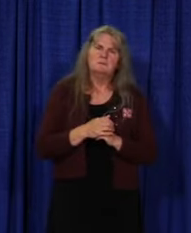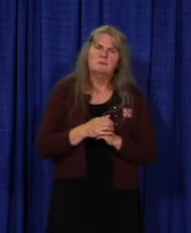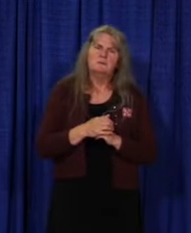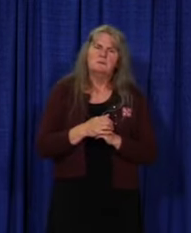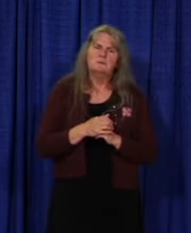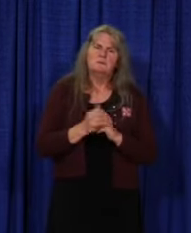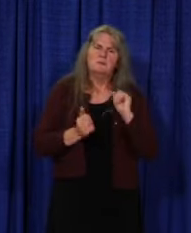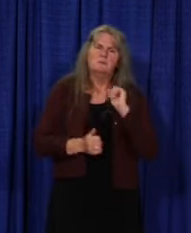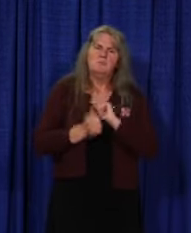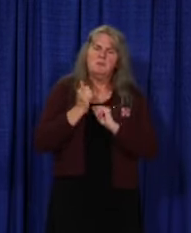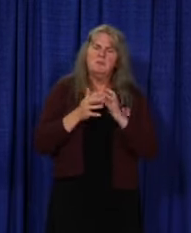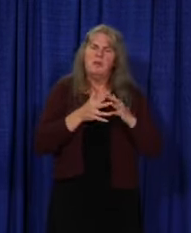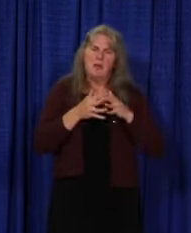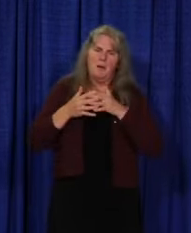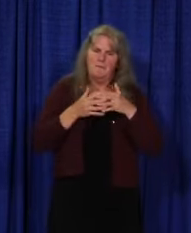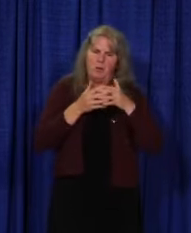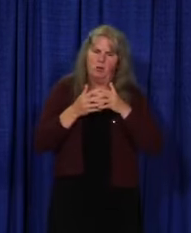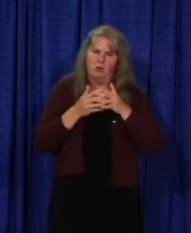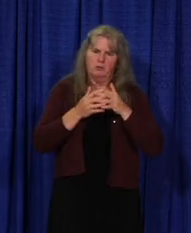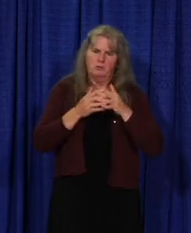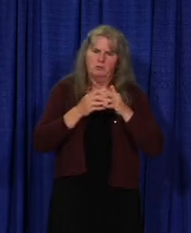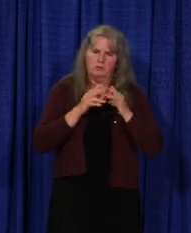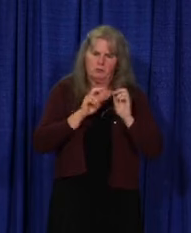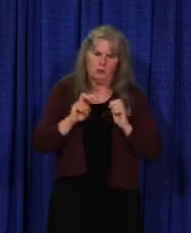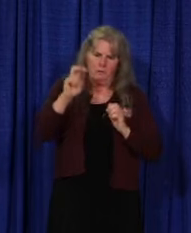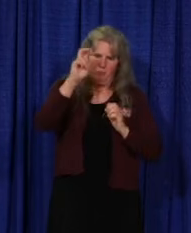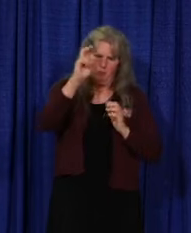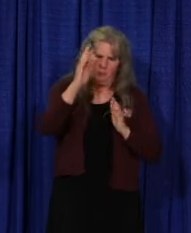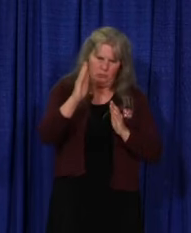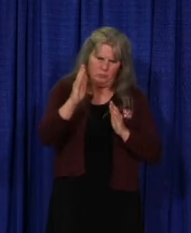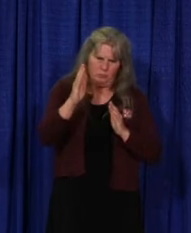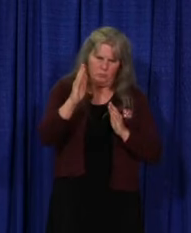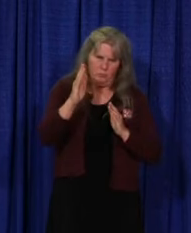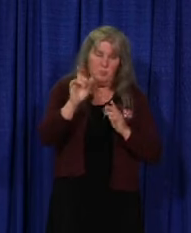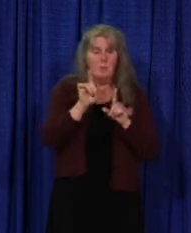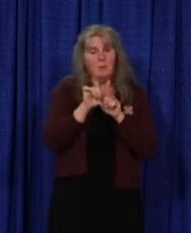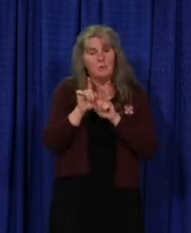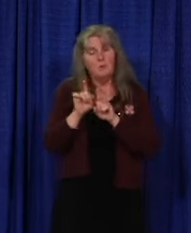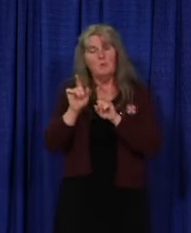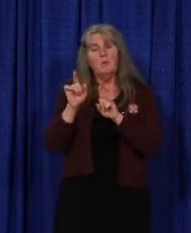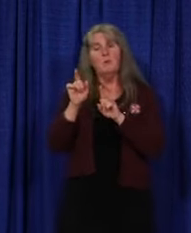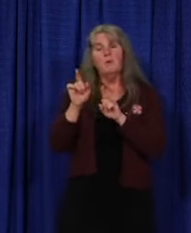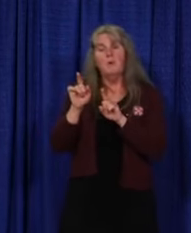American travellers but I suppose this also could apply to folks from outside the bubble as